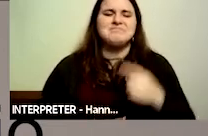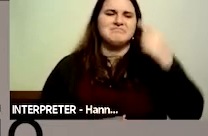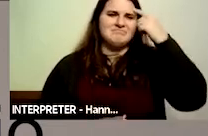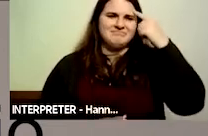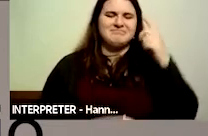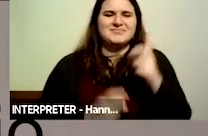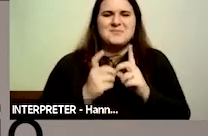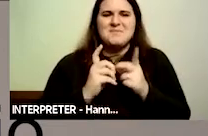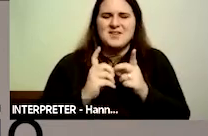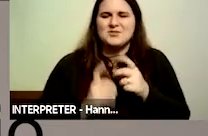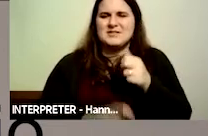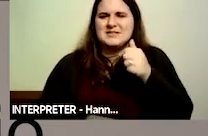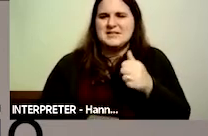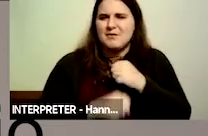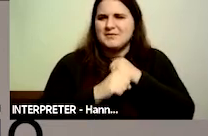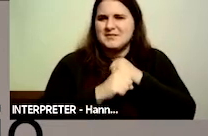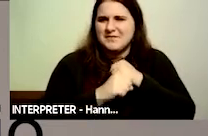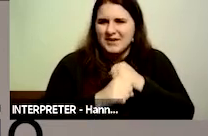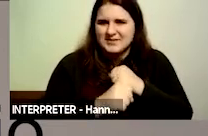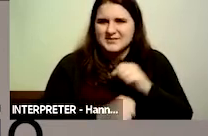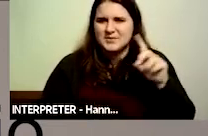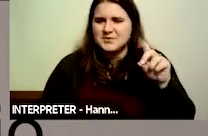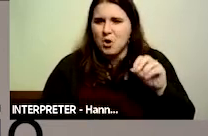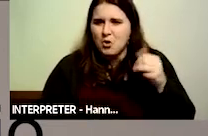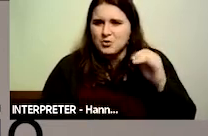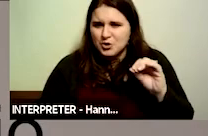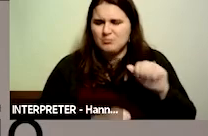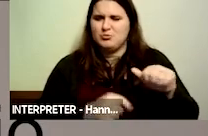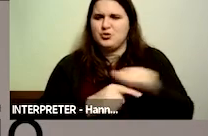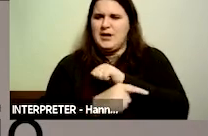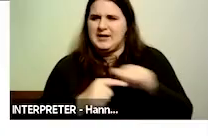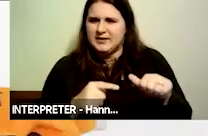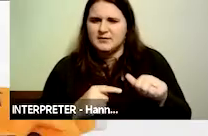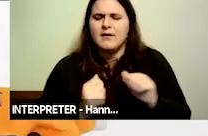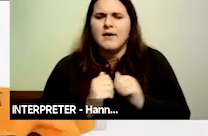to provide something was engaging that would provide training around security awareness.